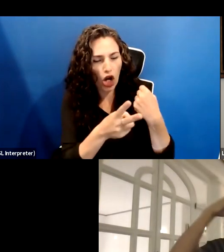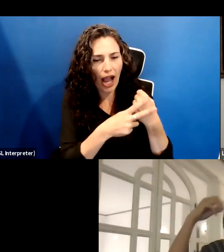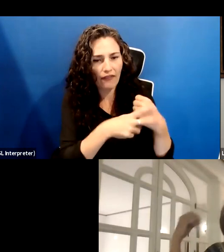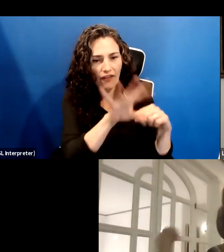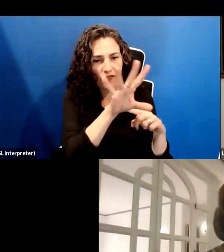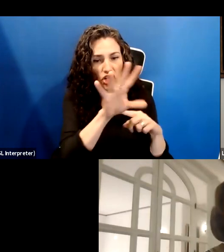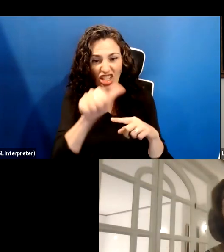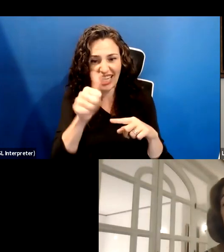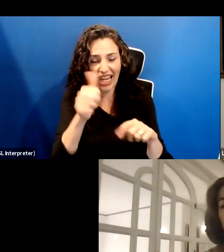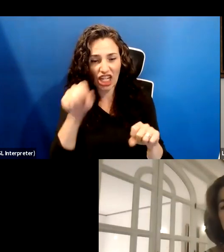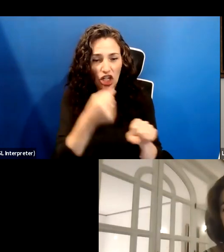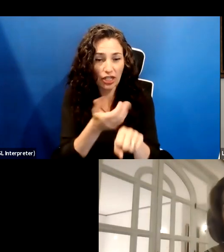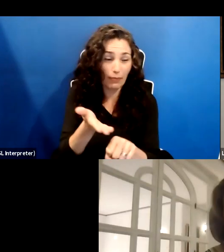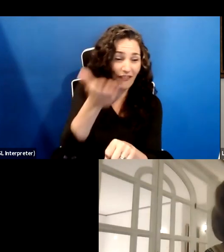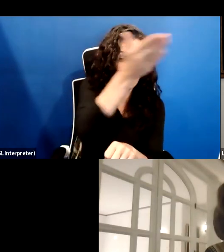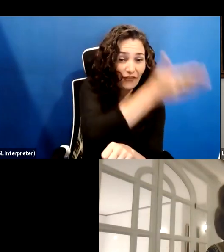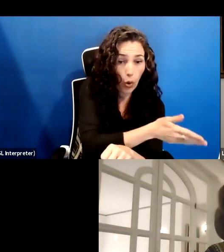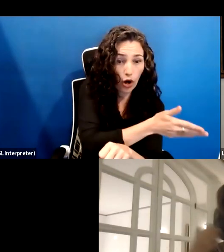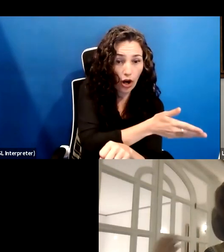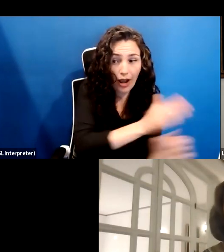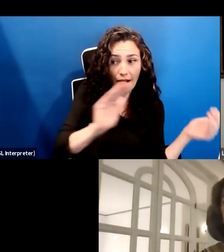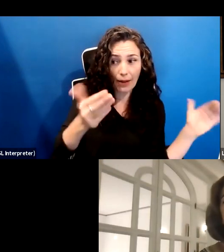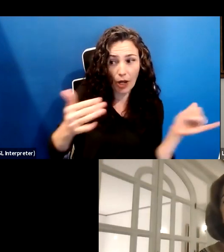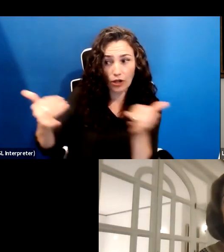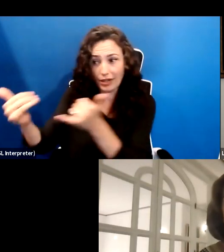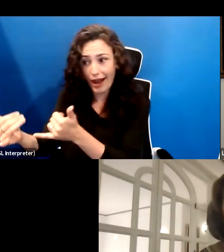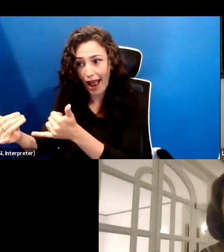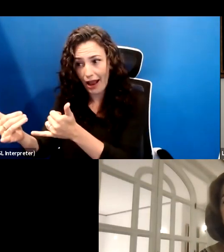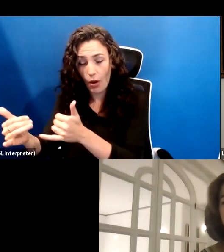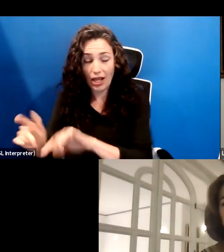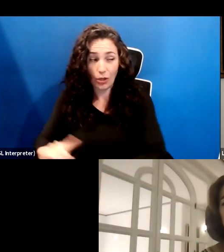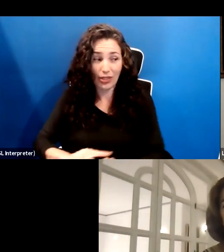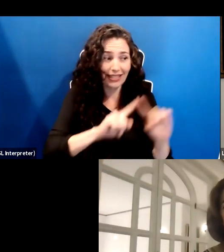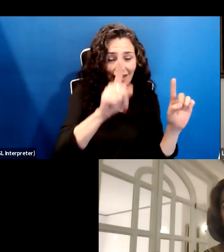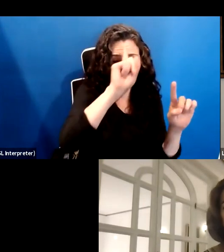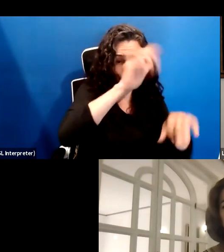have a completely different mindset, you know, in the footage that we were filming.